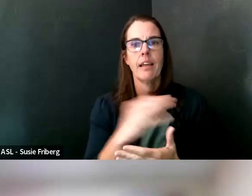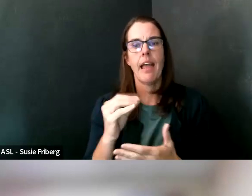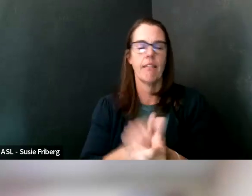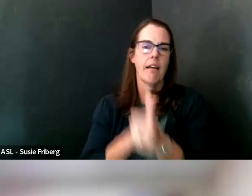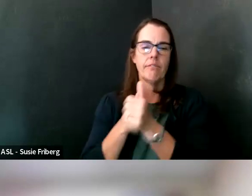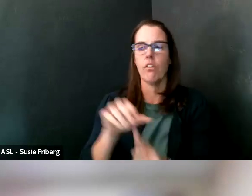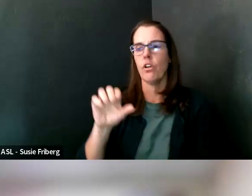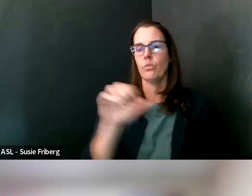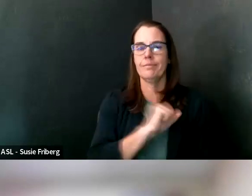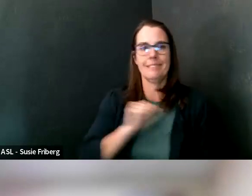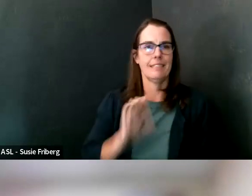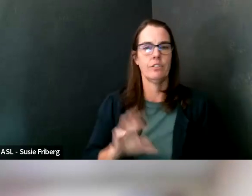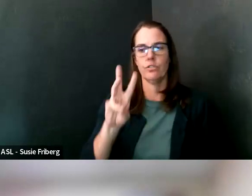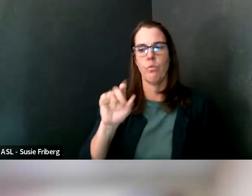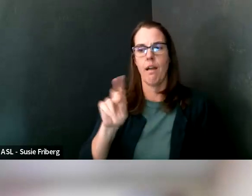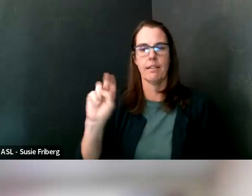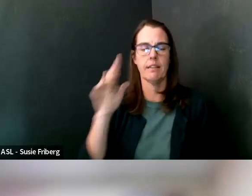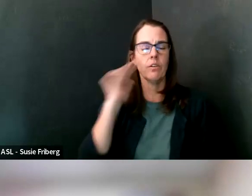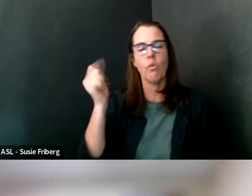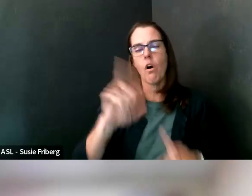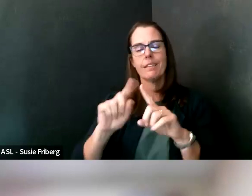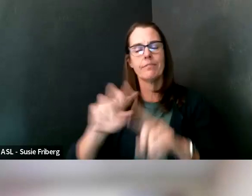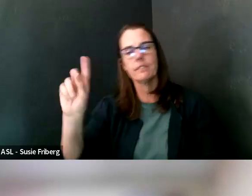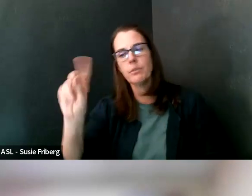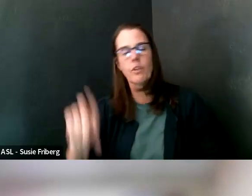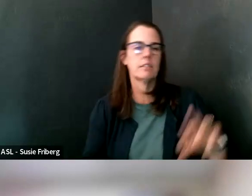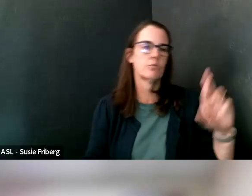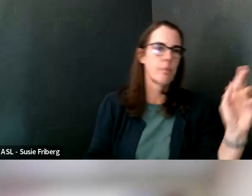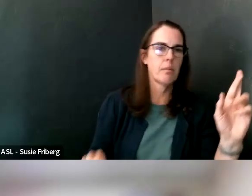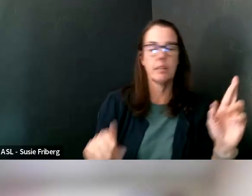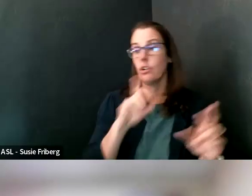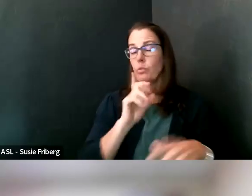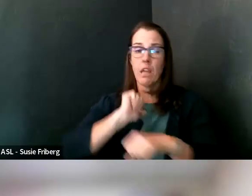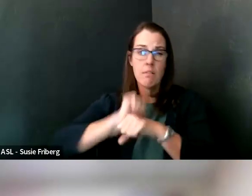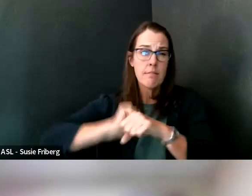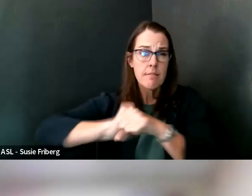what he's doing and I know all the Democrats and some Republicans are really working very hard to